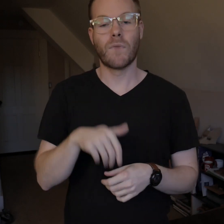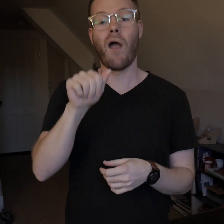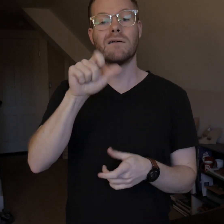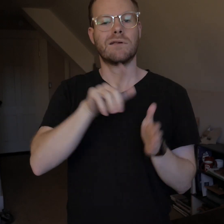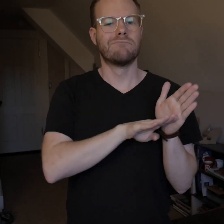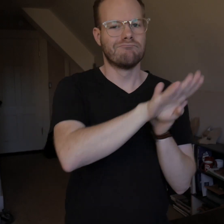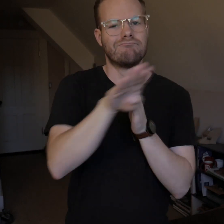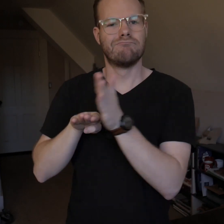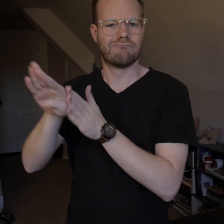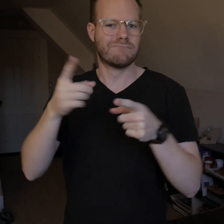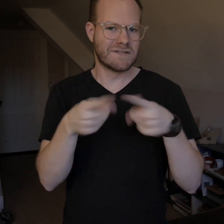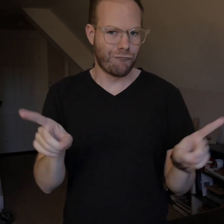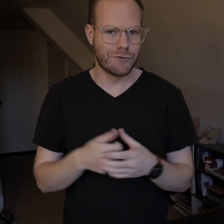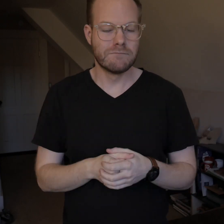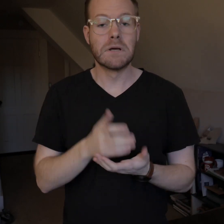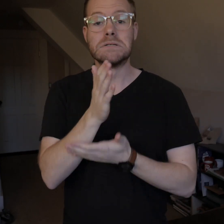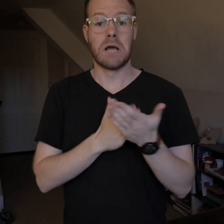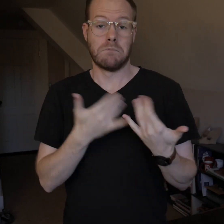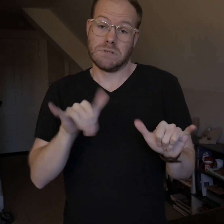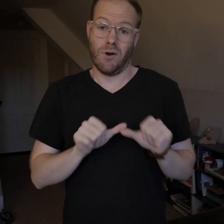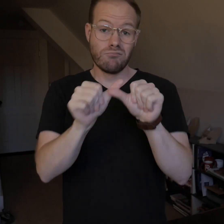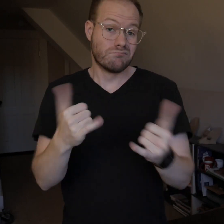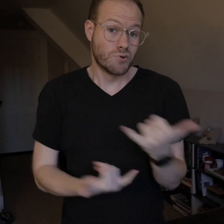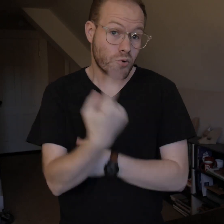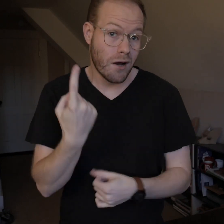so ASL developed differently and some of it still holds today.